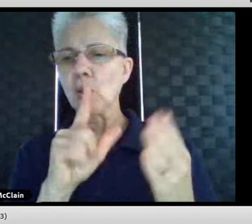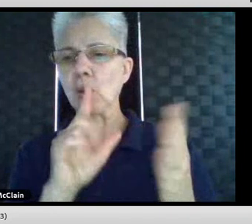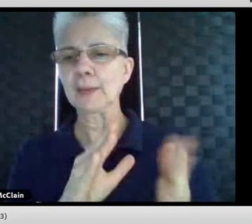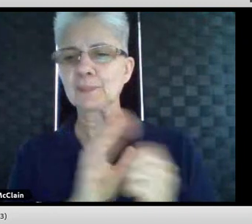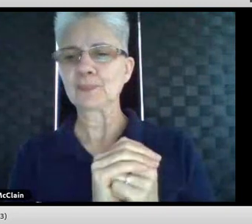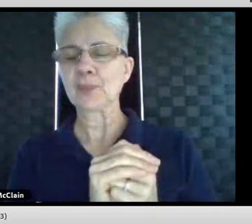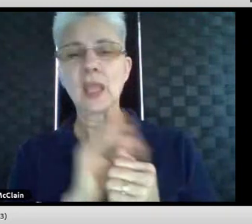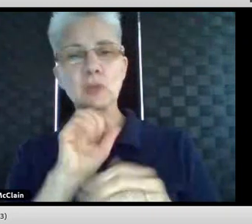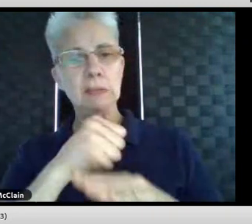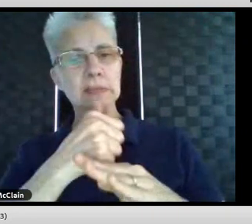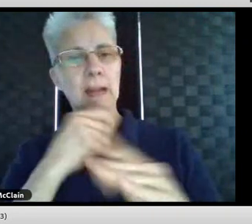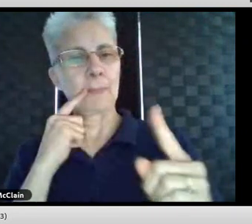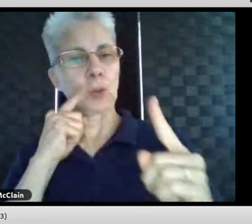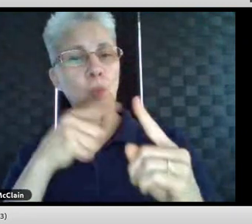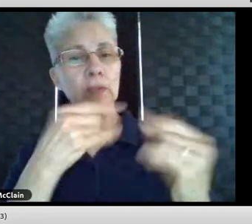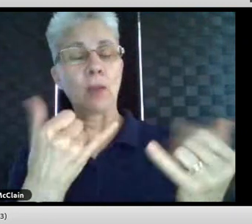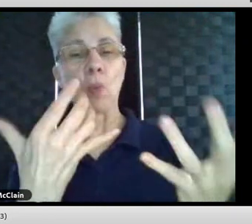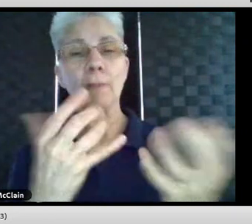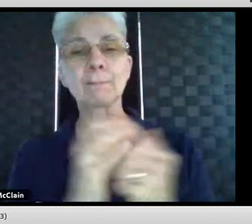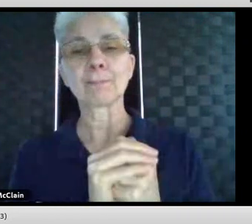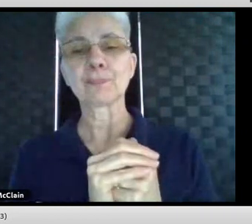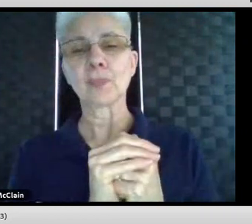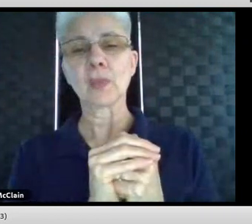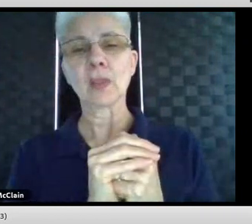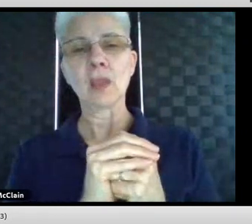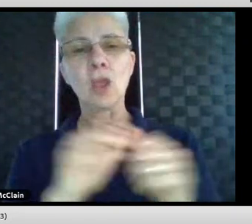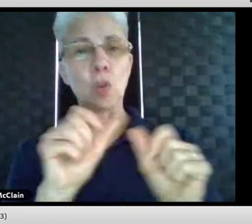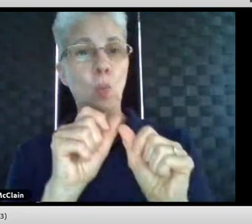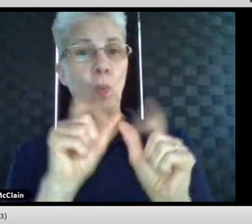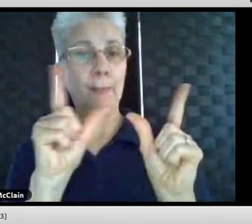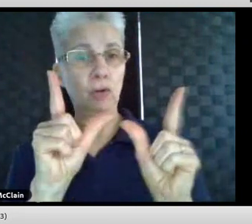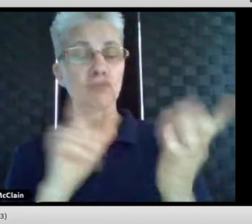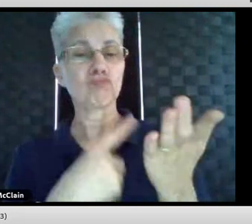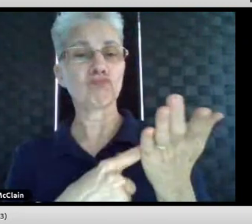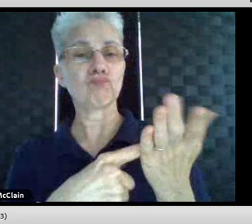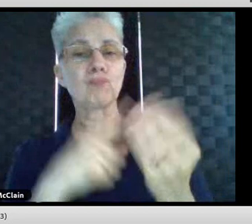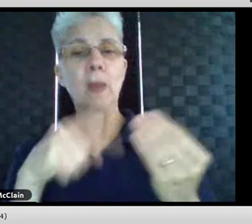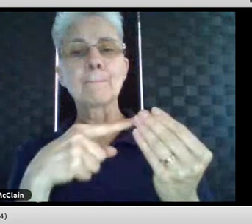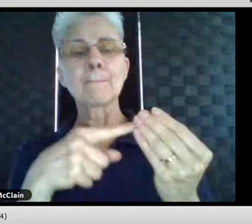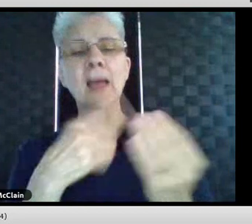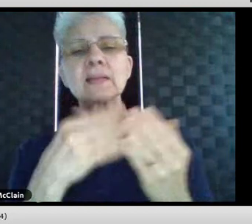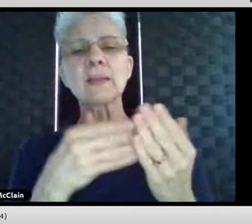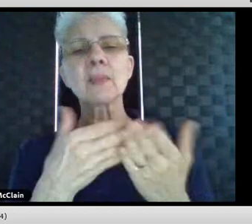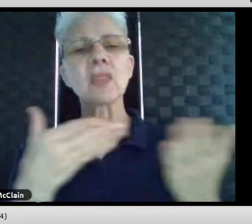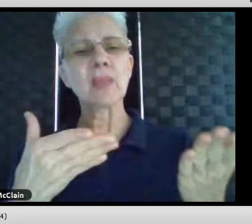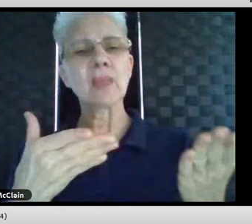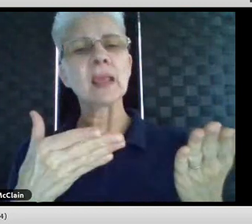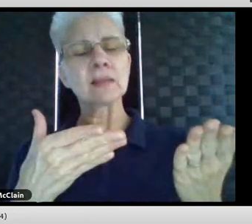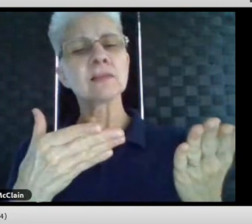And so that's kind of the goal of today's webinar, is to talk to you a little bit about some of the things that you could do,